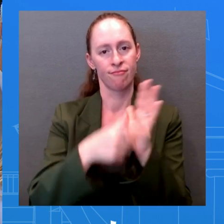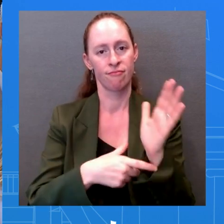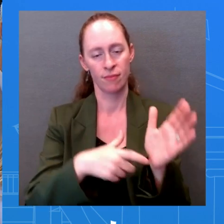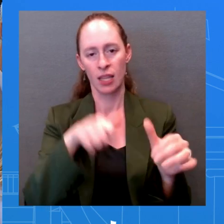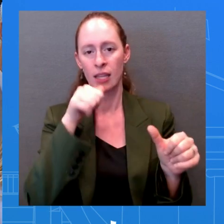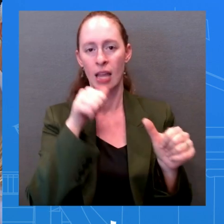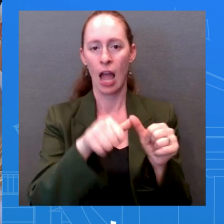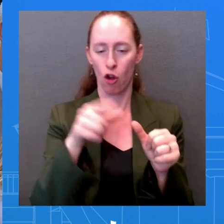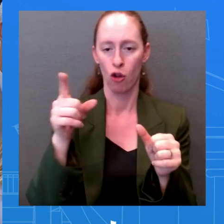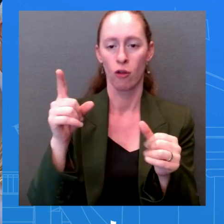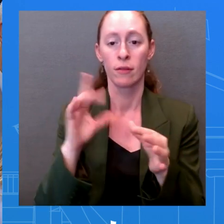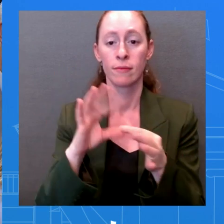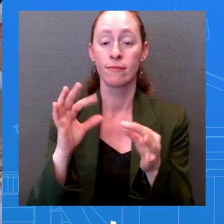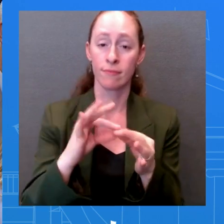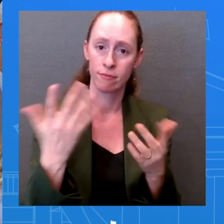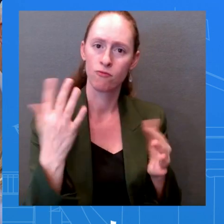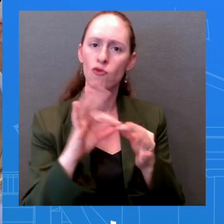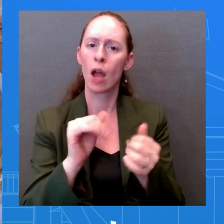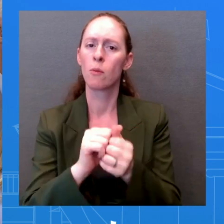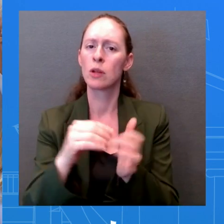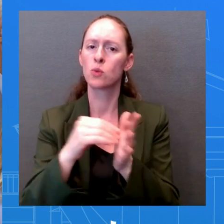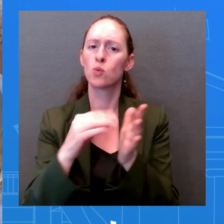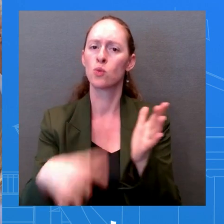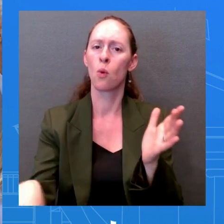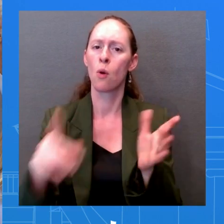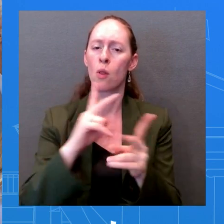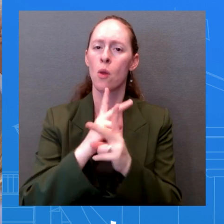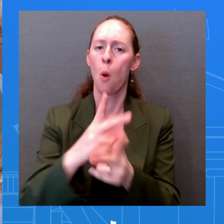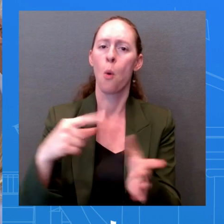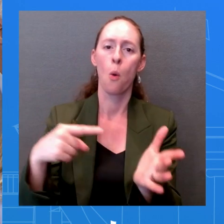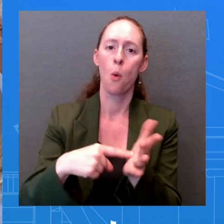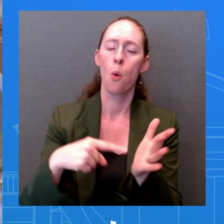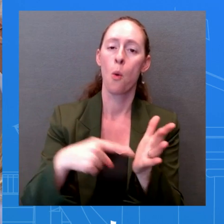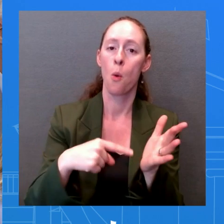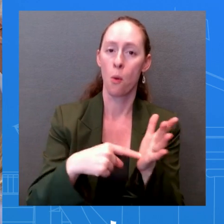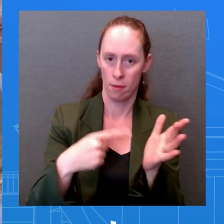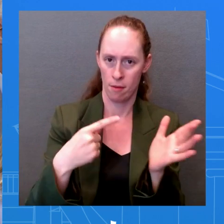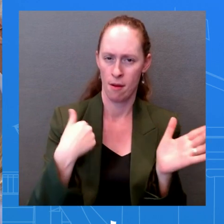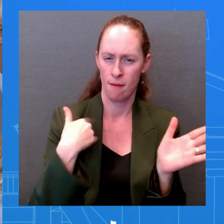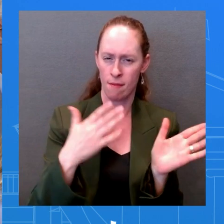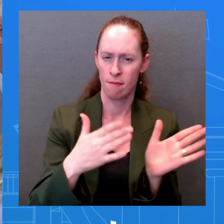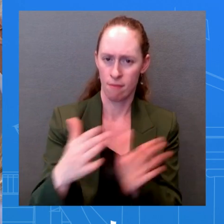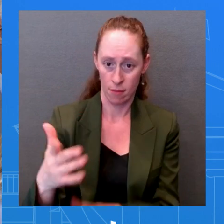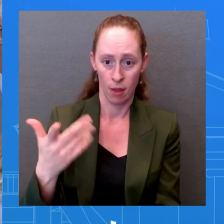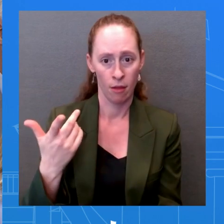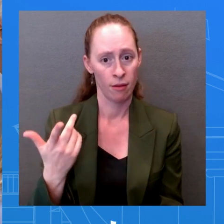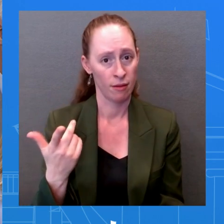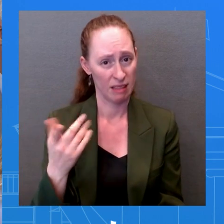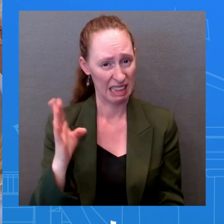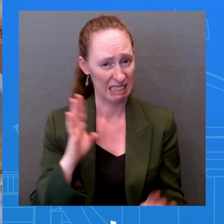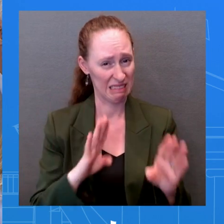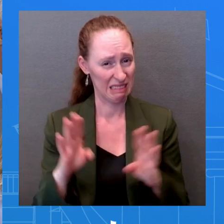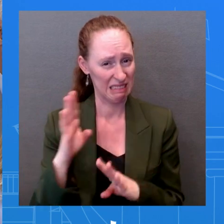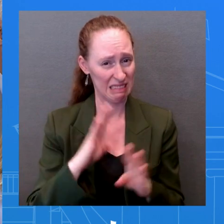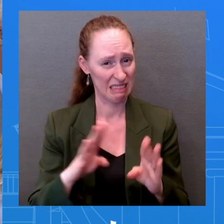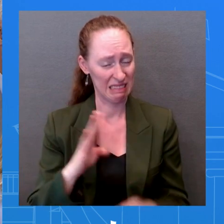on the plan themselves may benefit from it, and are seeking documentation about how many White House aides would benefit from the student debt cancellation.